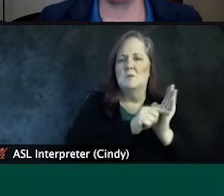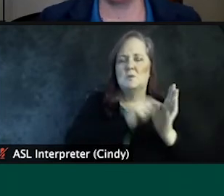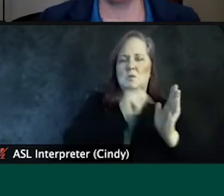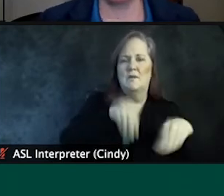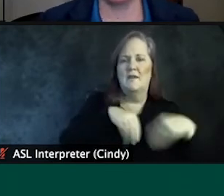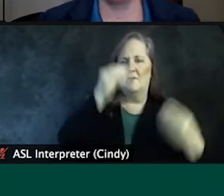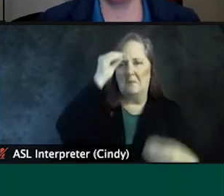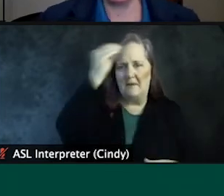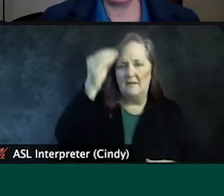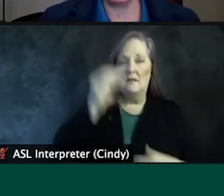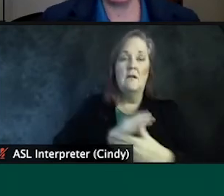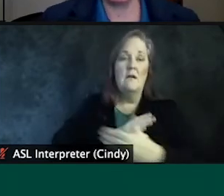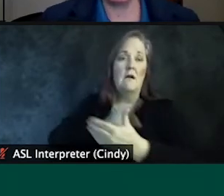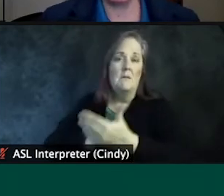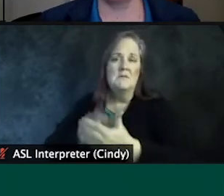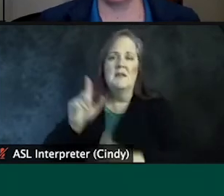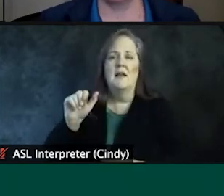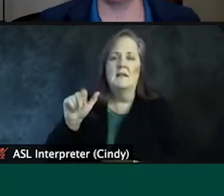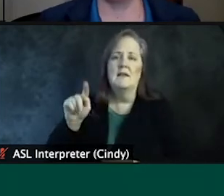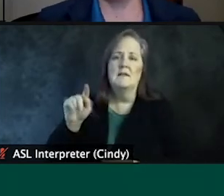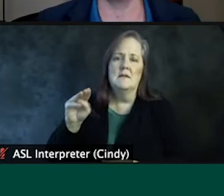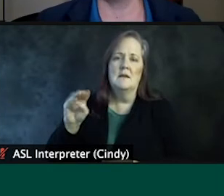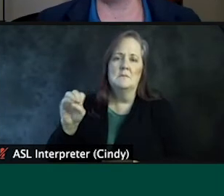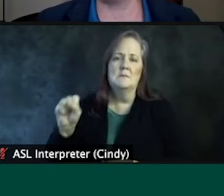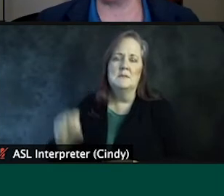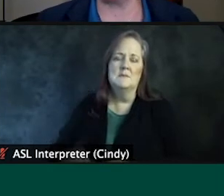out in the judicial system -- what do you think?